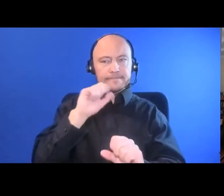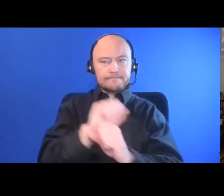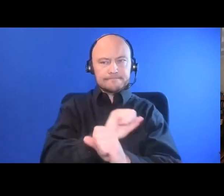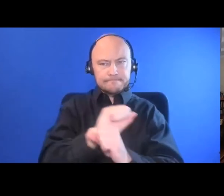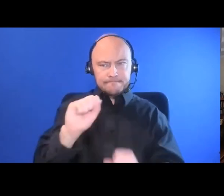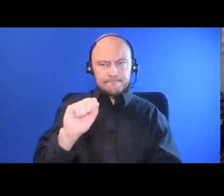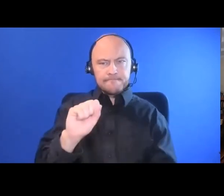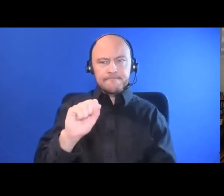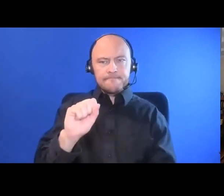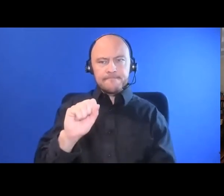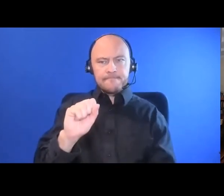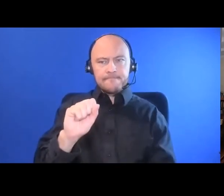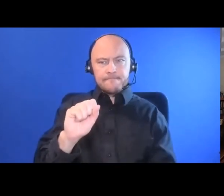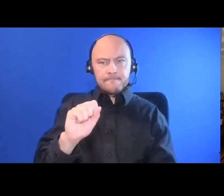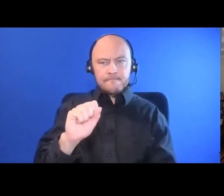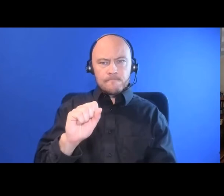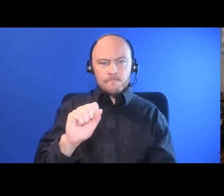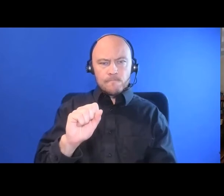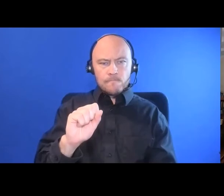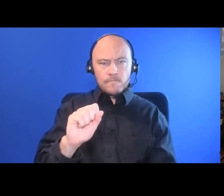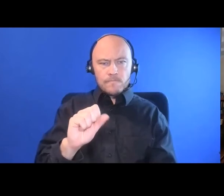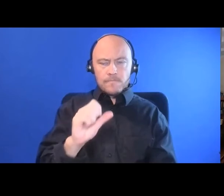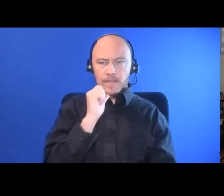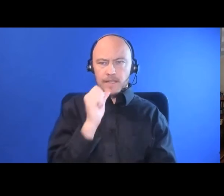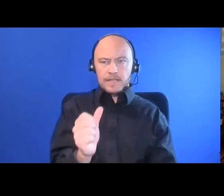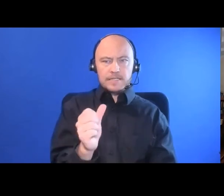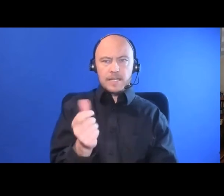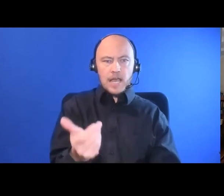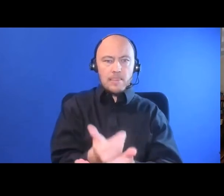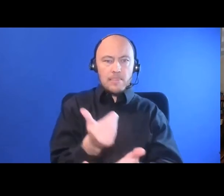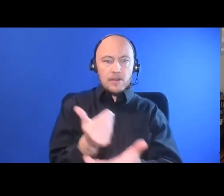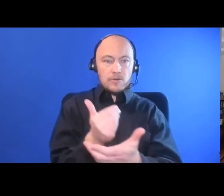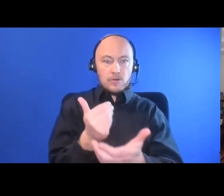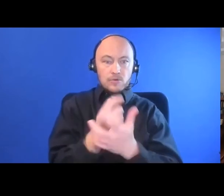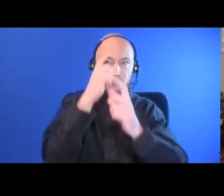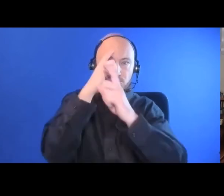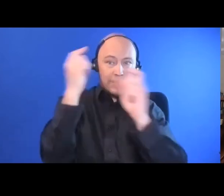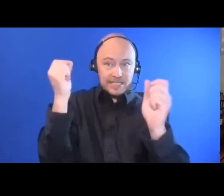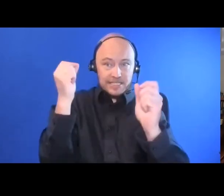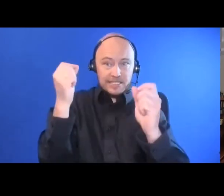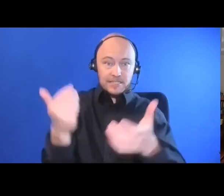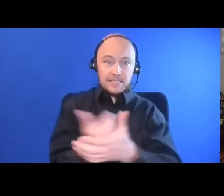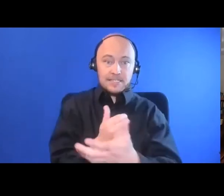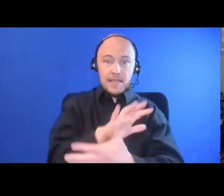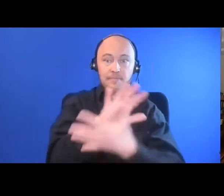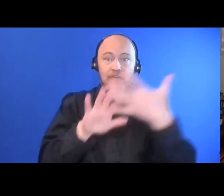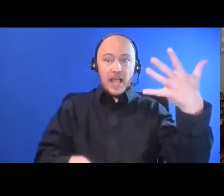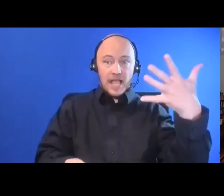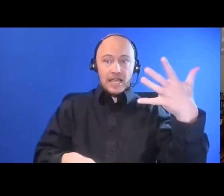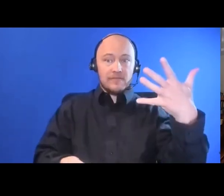not even one of our newest president's top-five priorities, which saddens me.